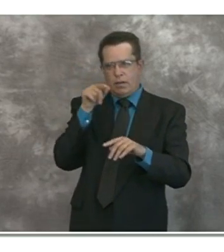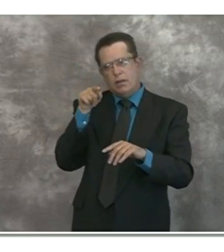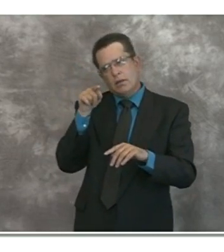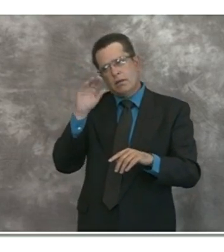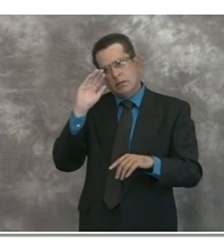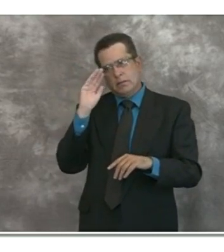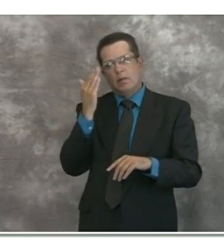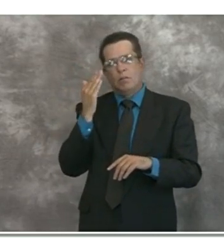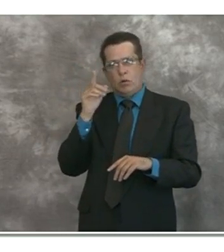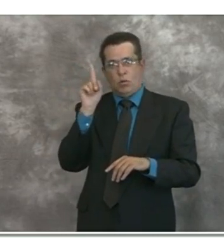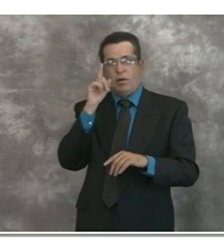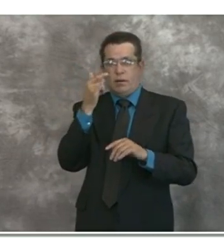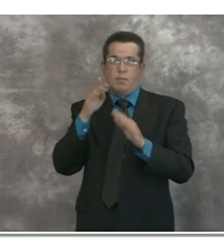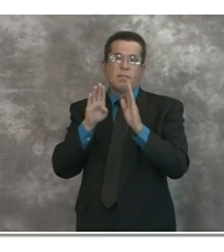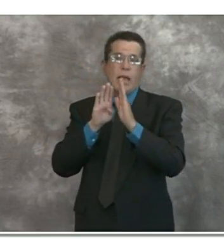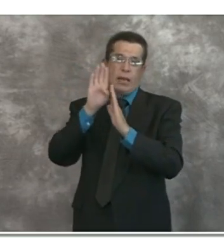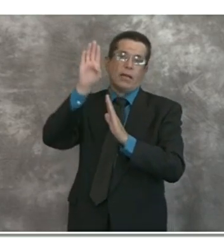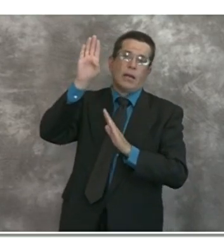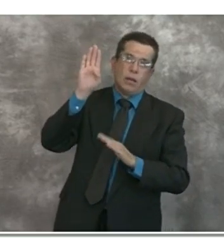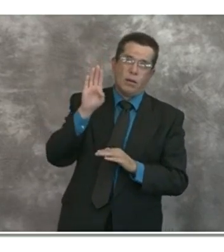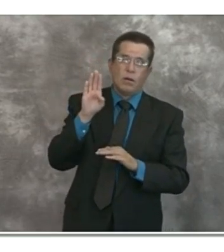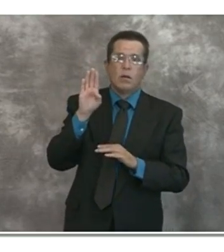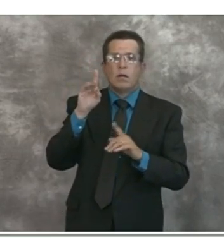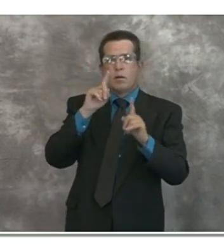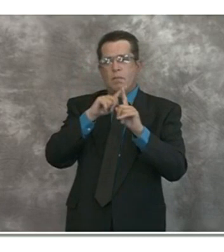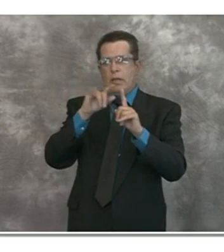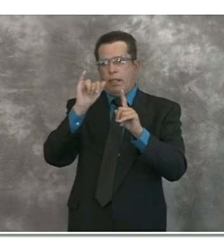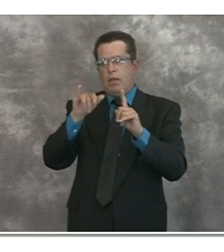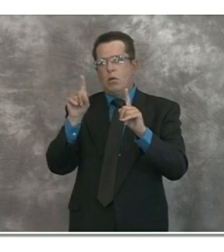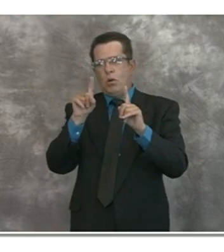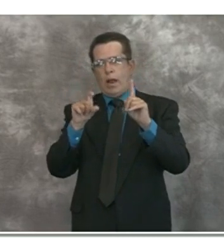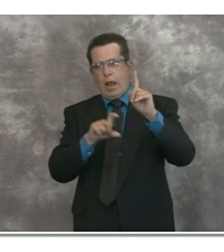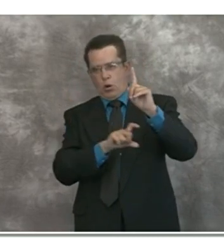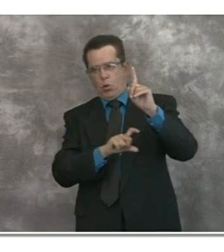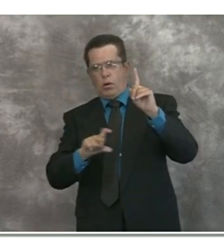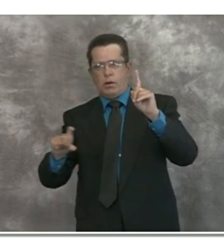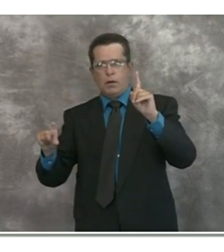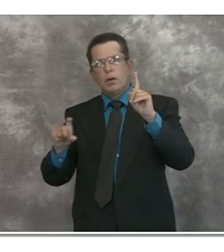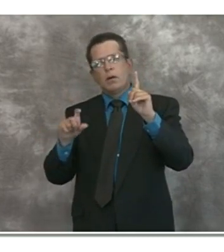DAY. APRIL 20TH UP TO ABOUT MAY 6TH. SO AS STATED PREVIOUSLY, THIS APPEARS TO